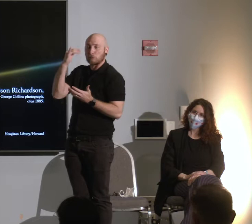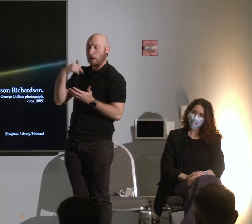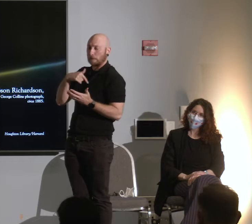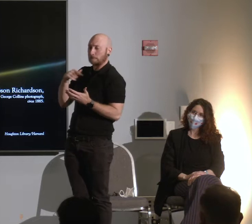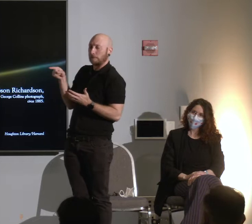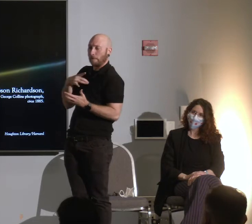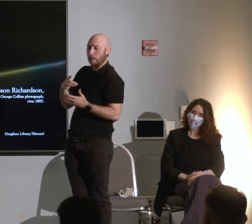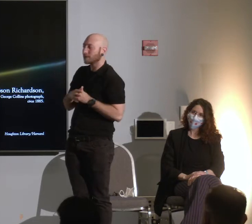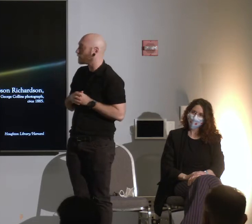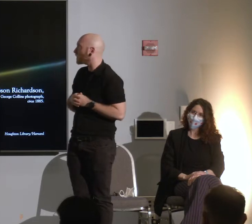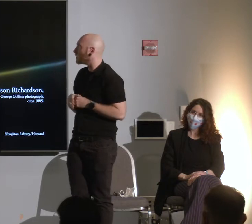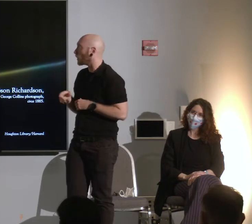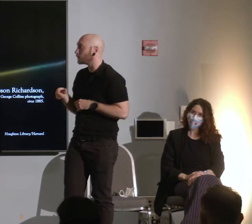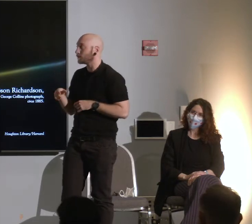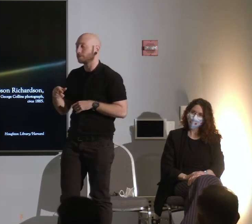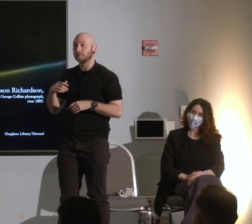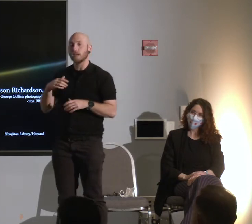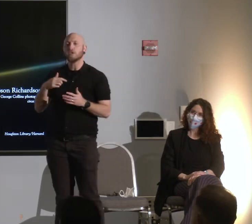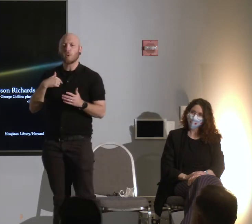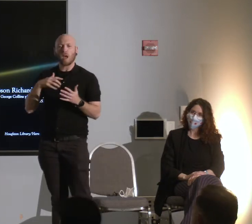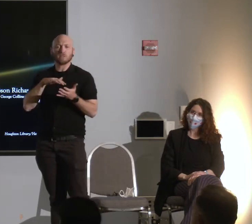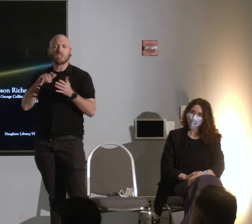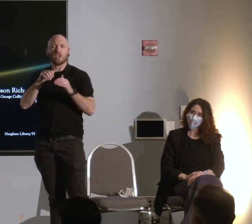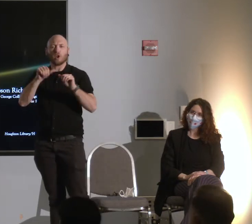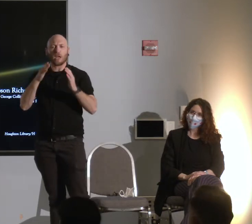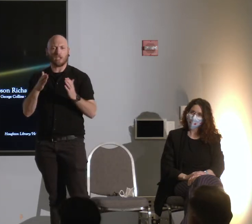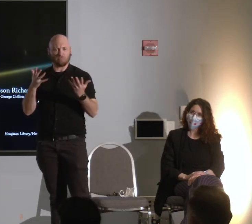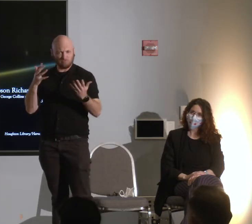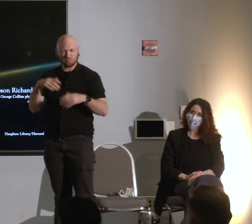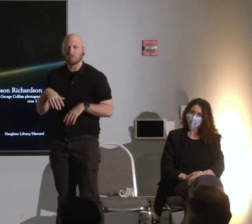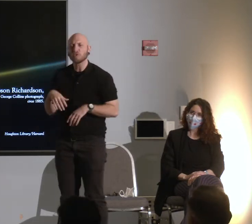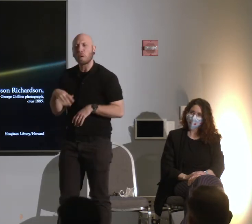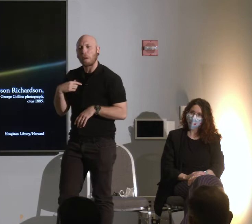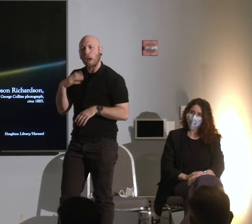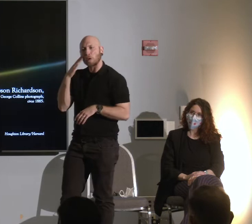But as a student of architecture, I knew his work in a general way, but his life story had lots